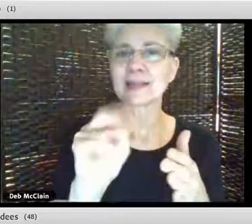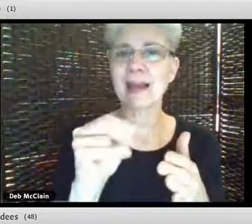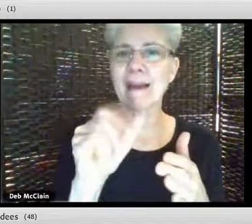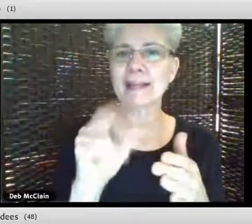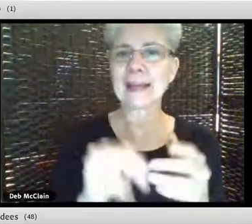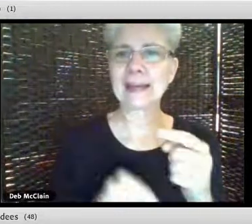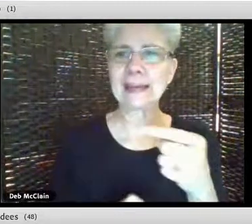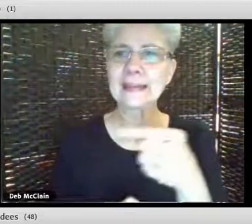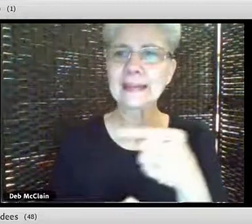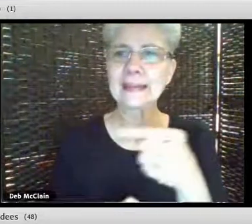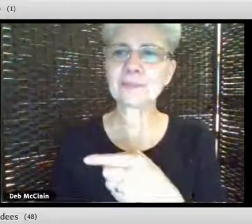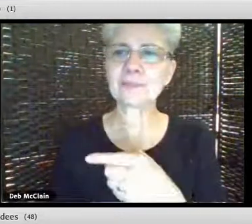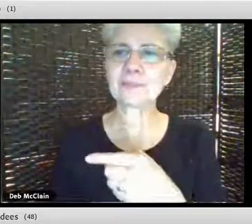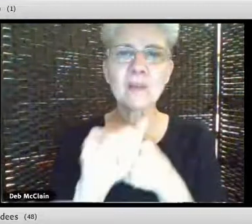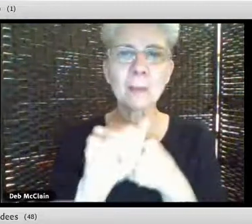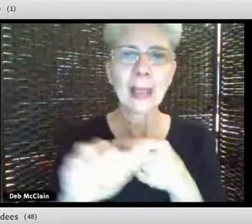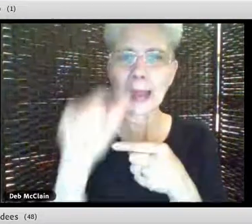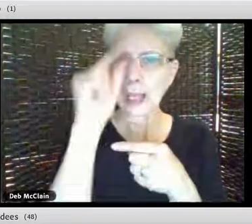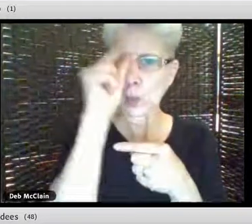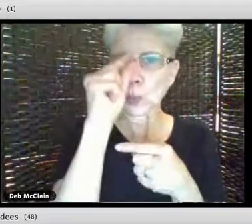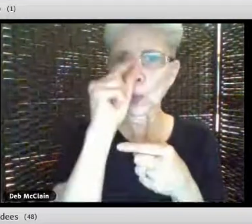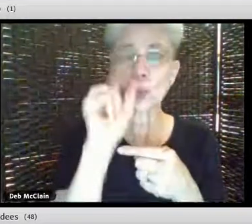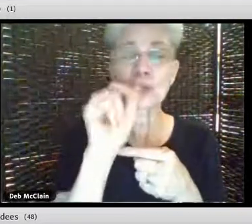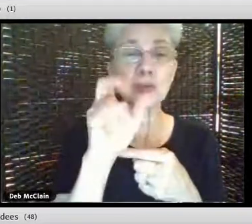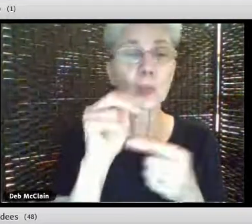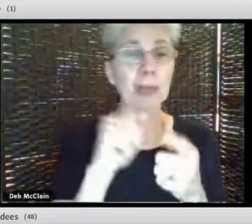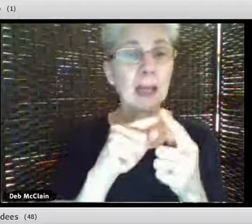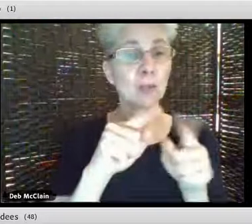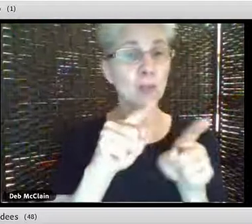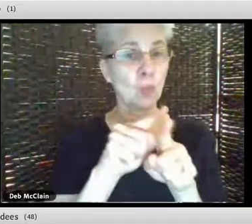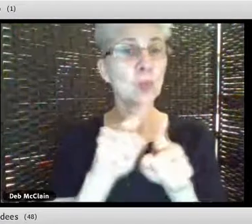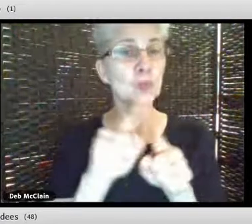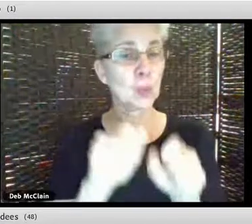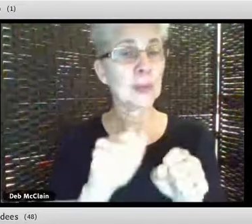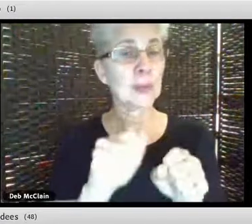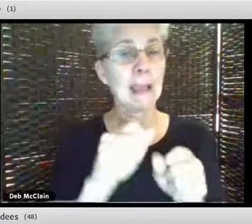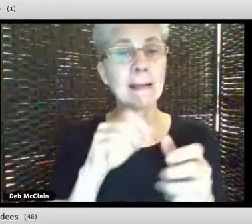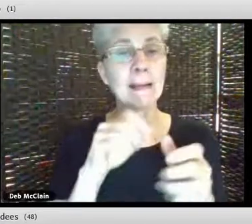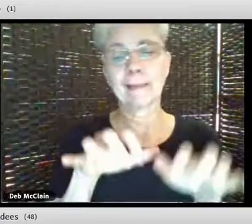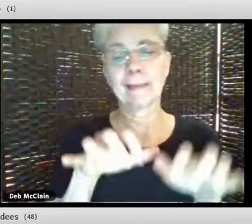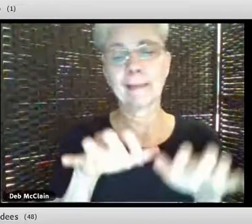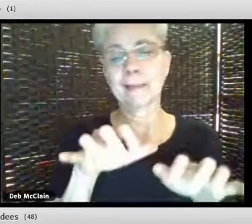is click on sign in from any Google screen, and then you can also, you know,